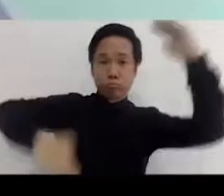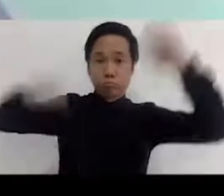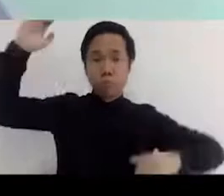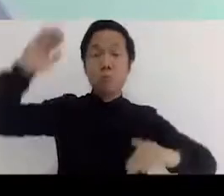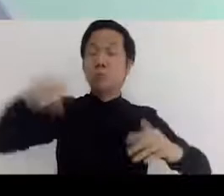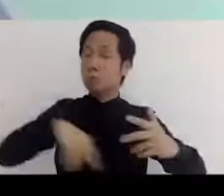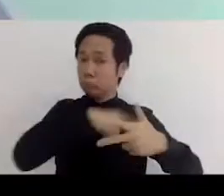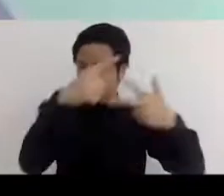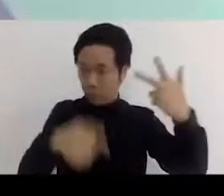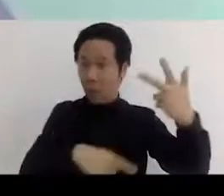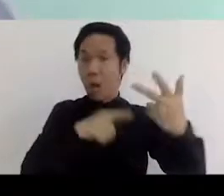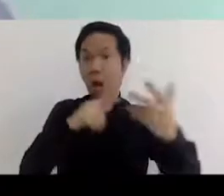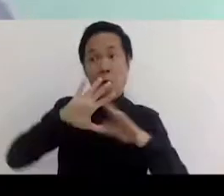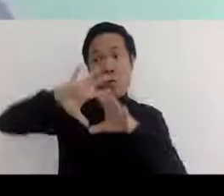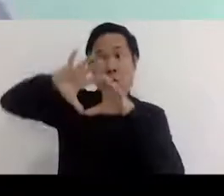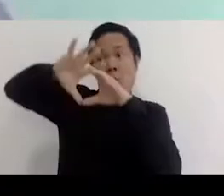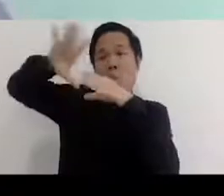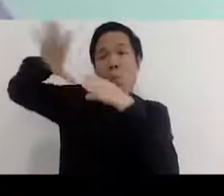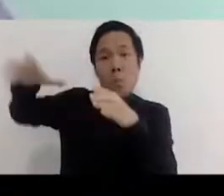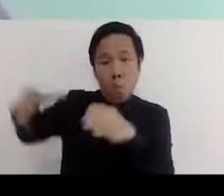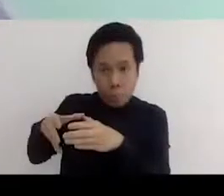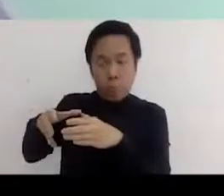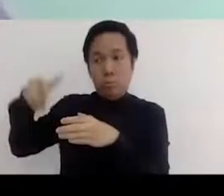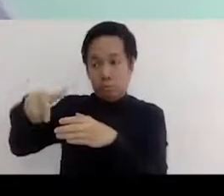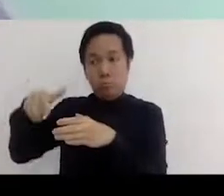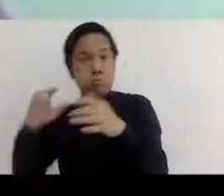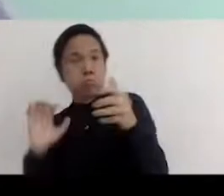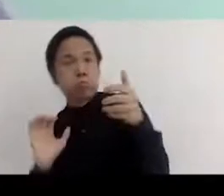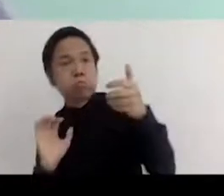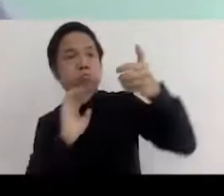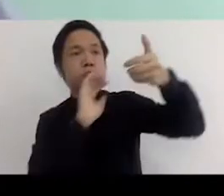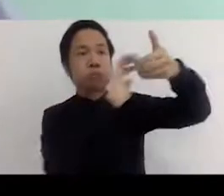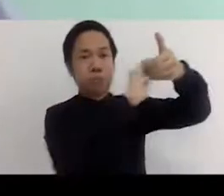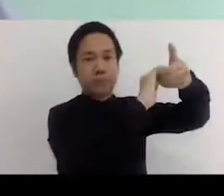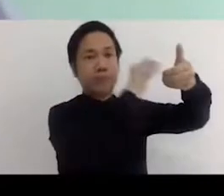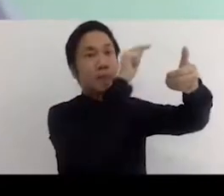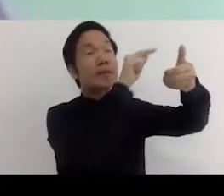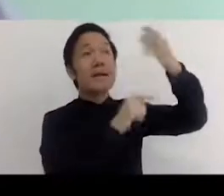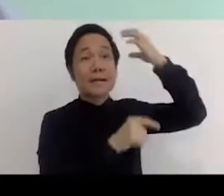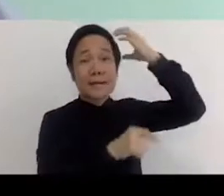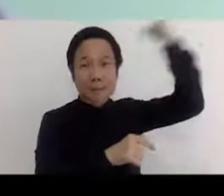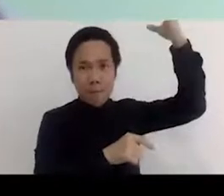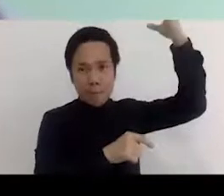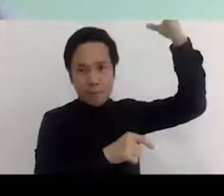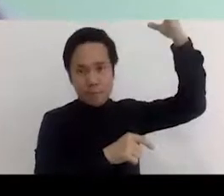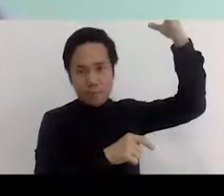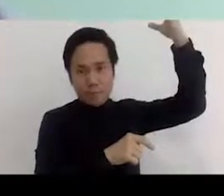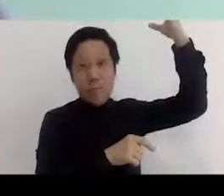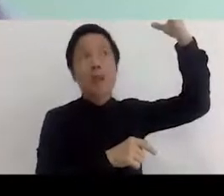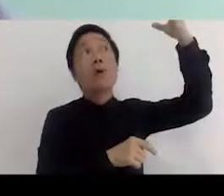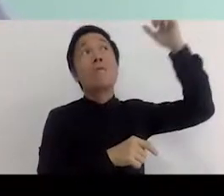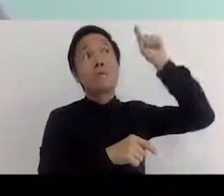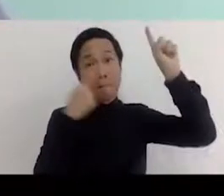And so the recent event is worth being addressed, which could be done.